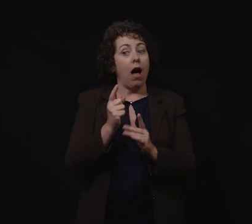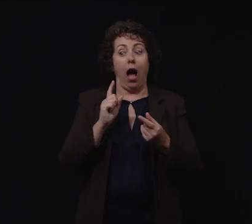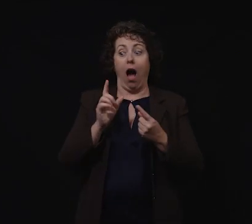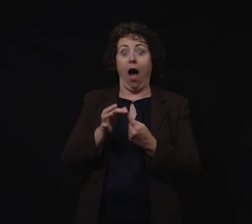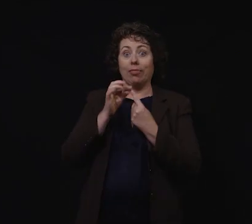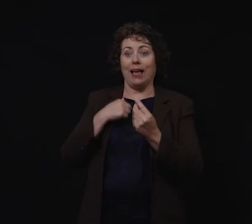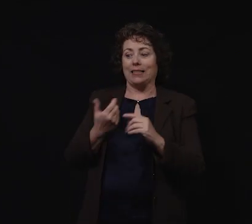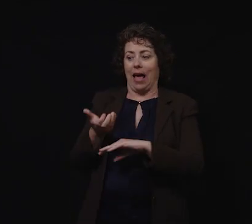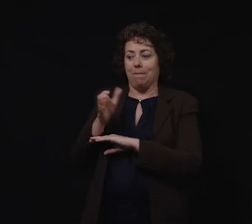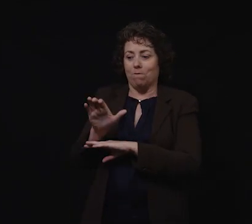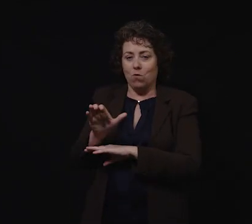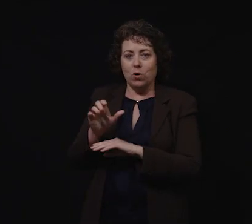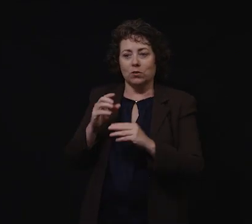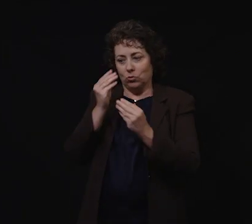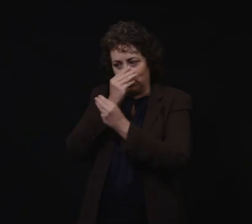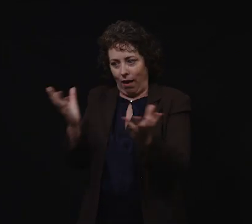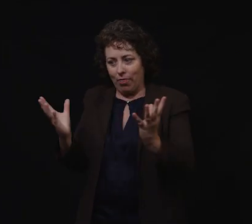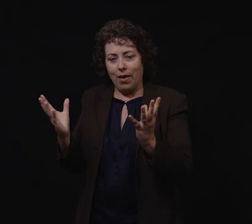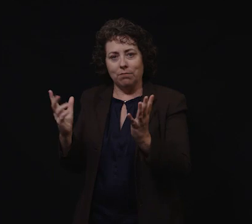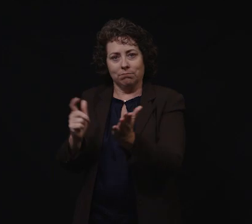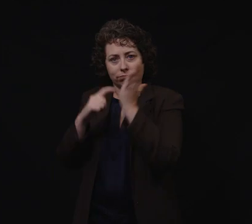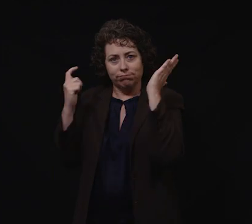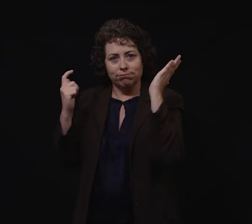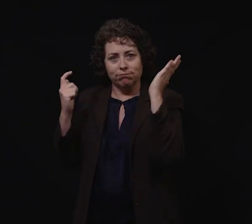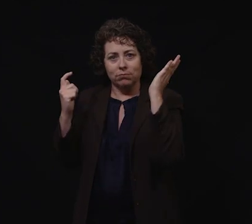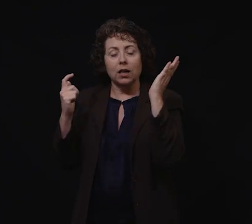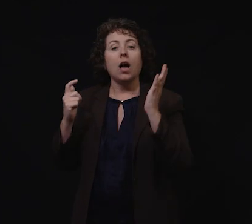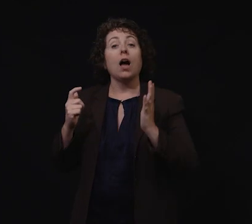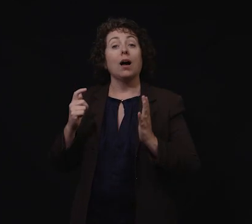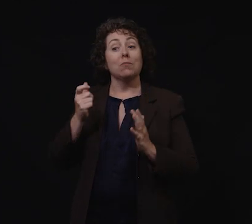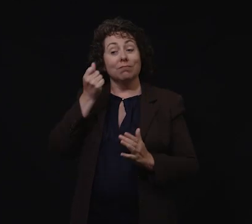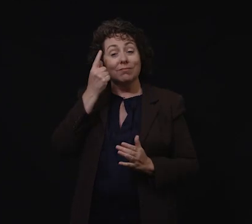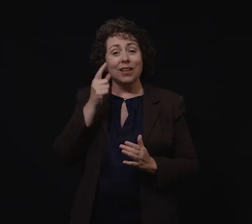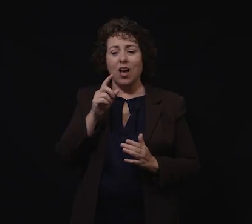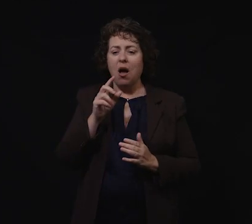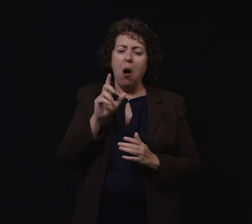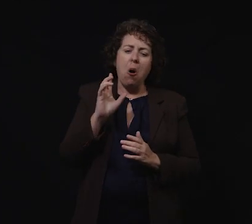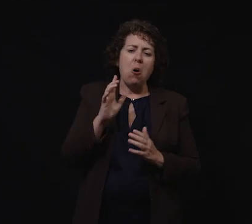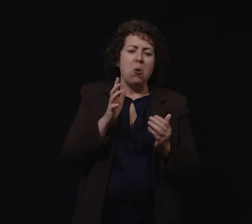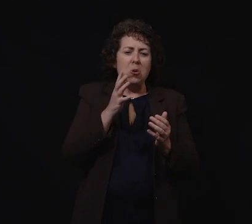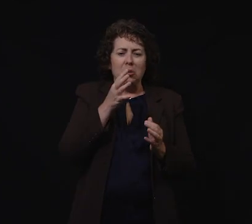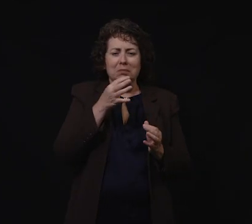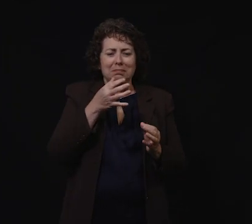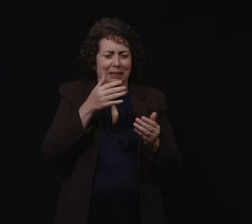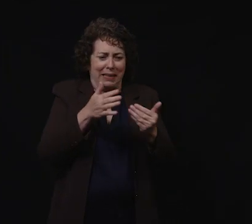But they also know they're probably 20 or 30 minutes from Kellam high school so that there is a place of safety